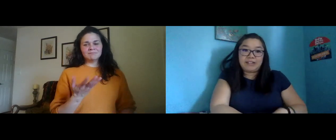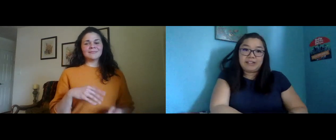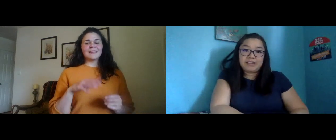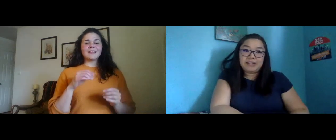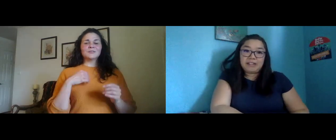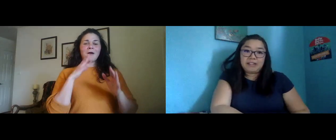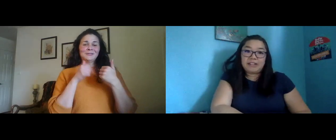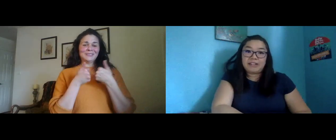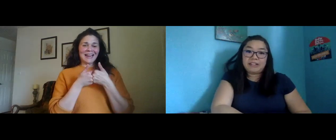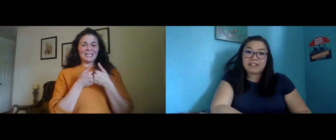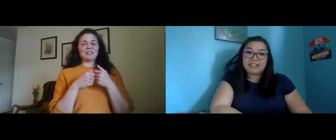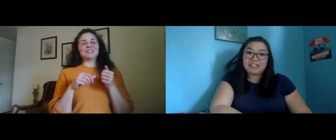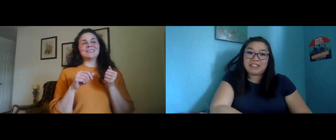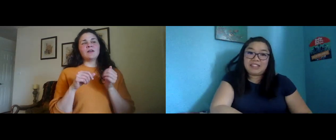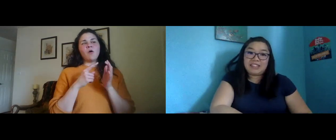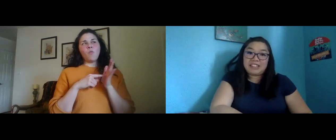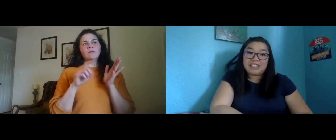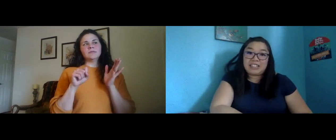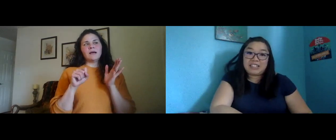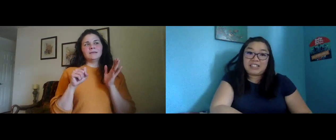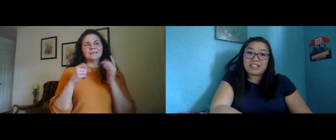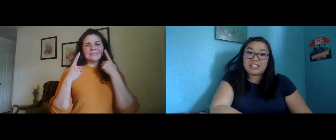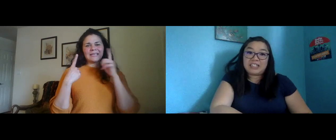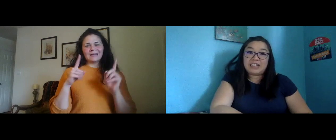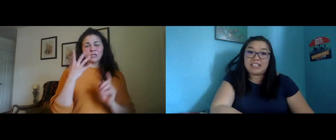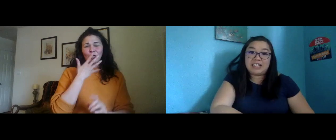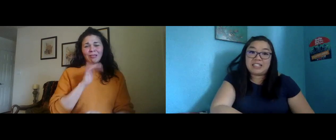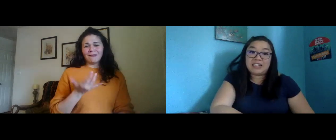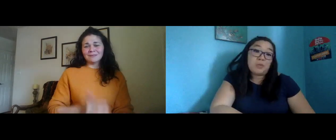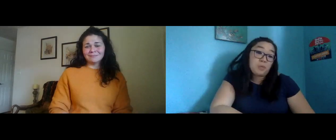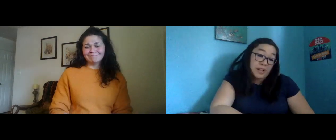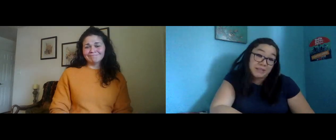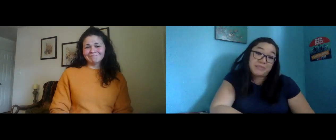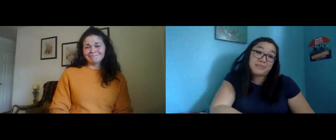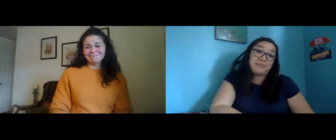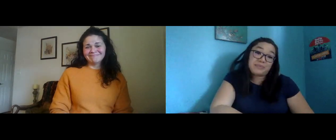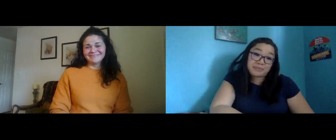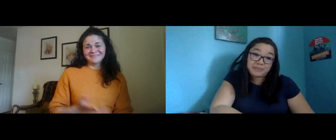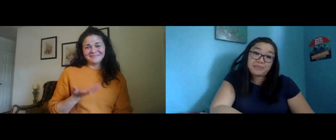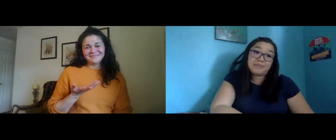A: Well, I would challenge the meaning of “success”.